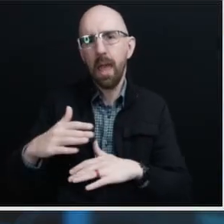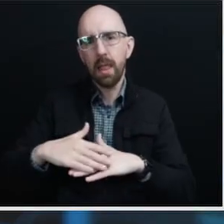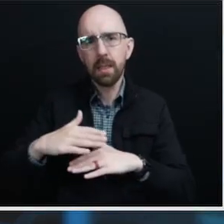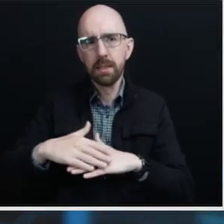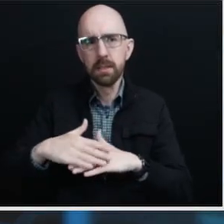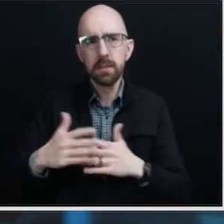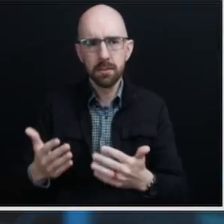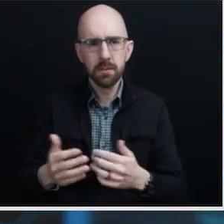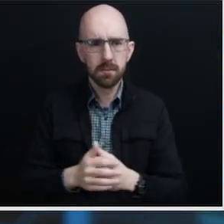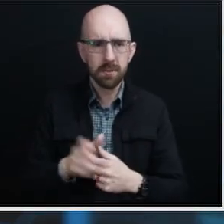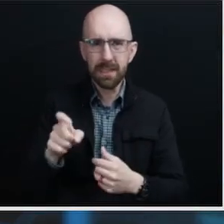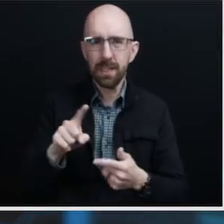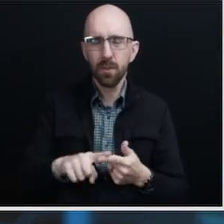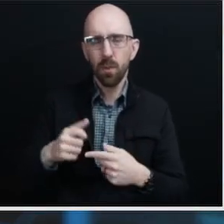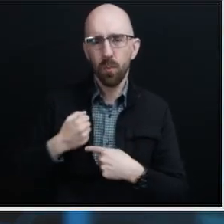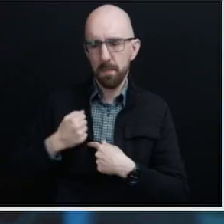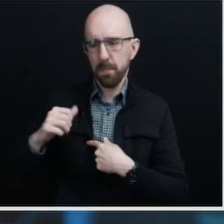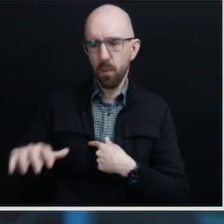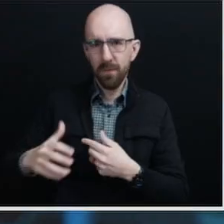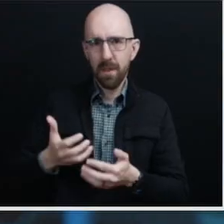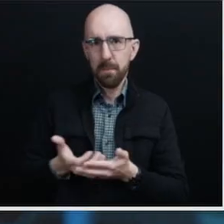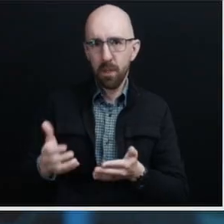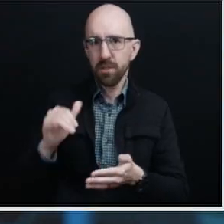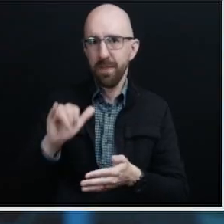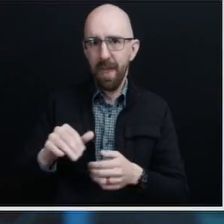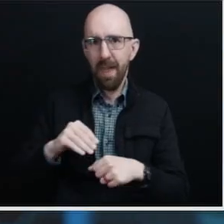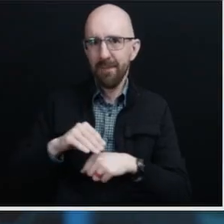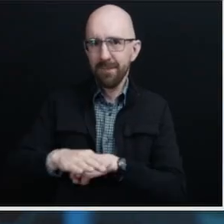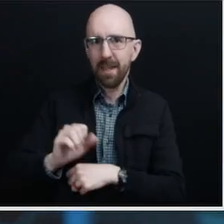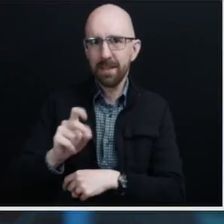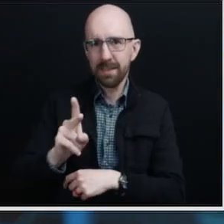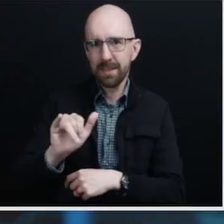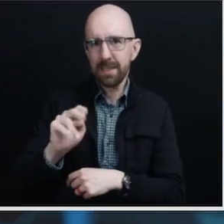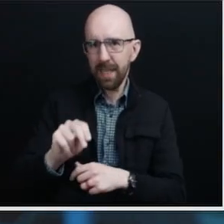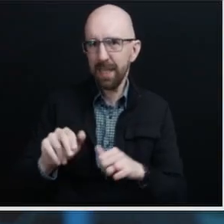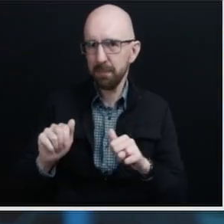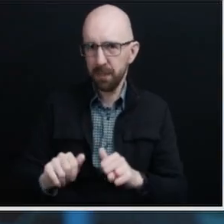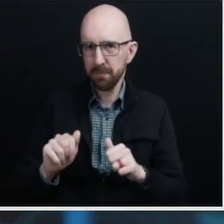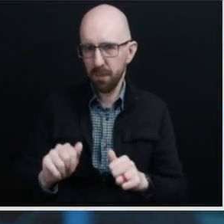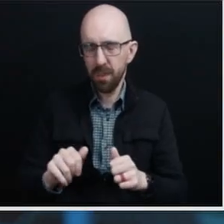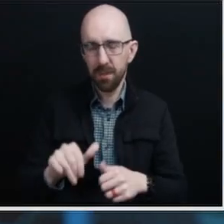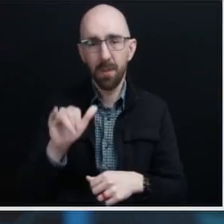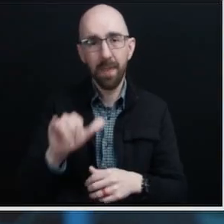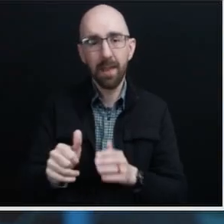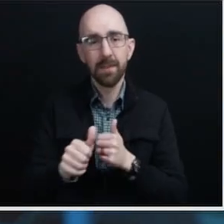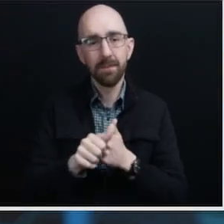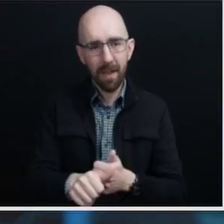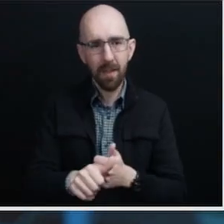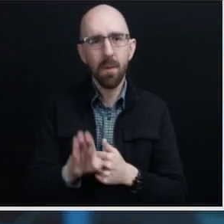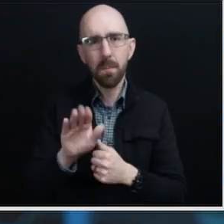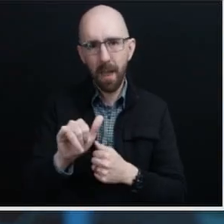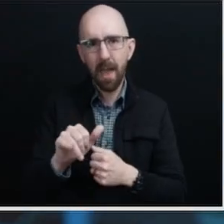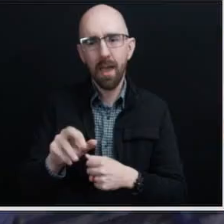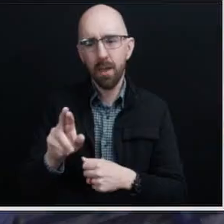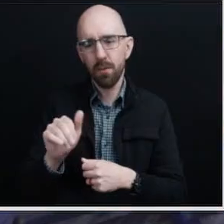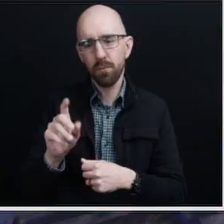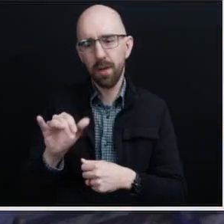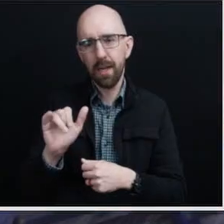need to remove as much of that affected skin and then that is followed ultimately by radiation. How